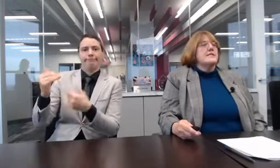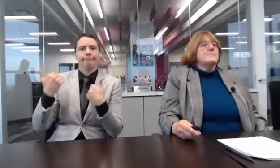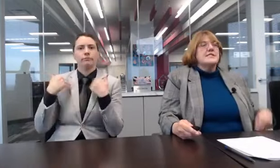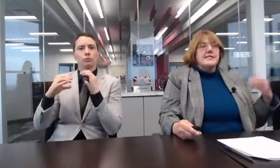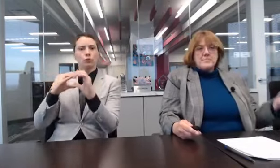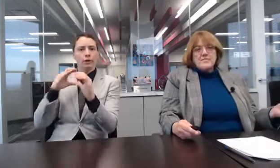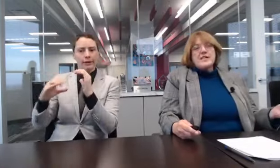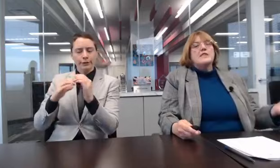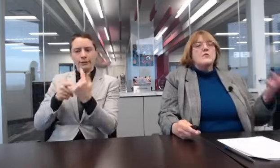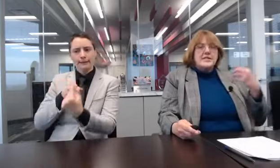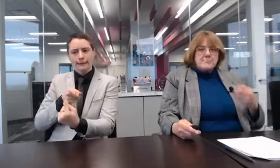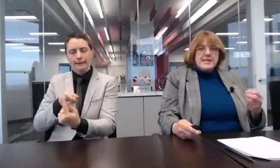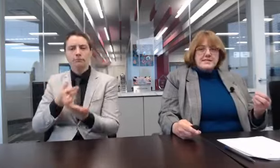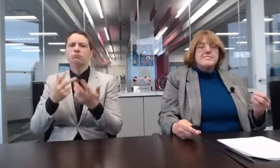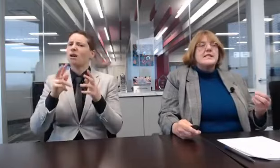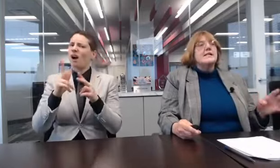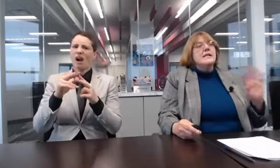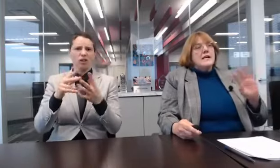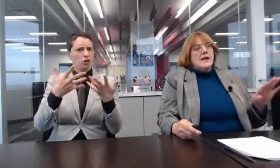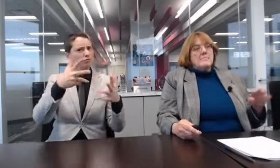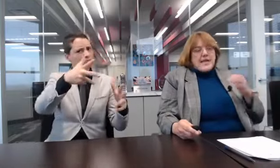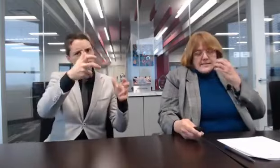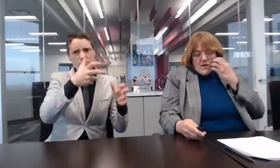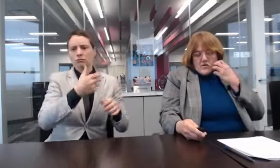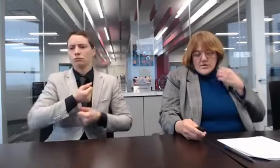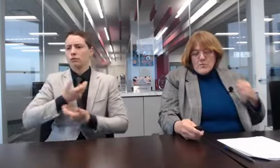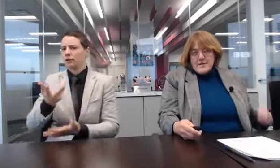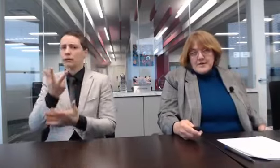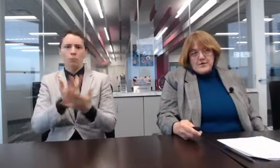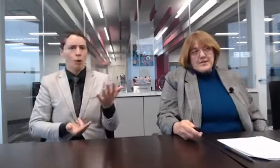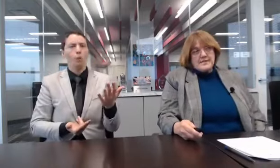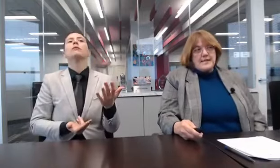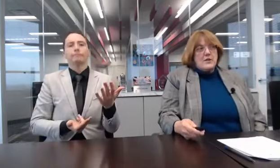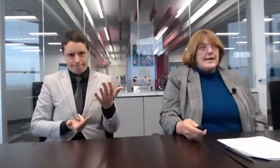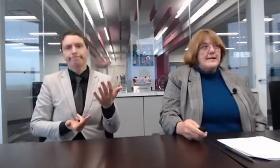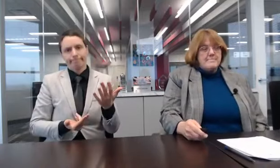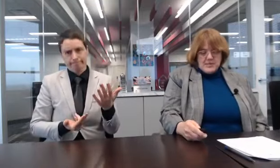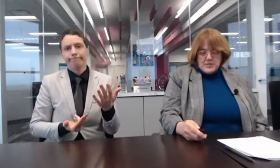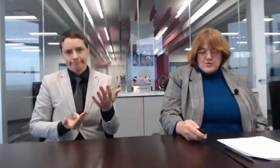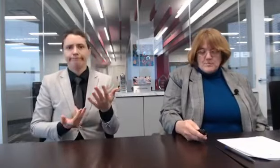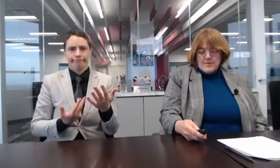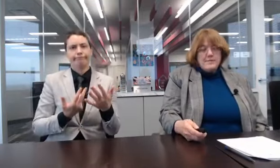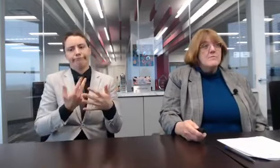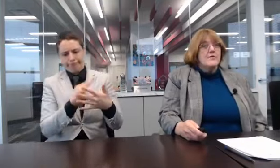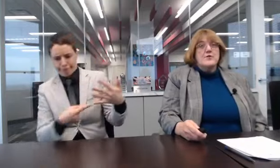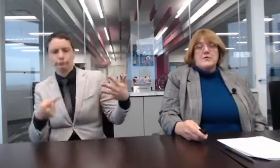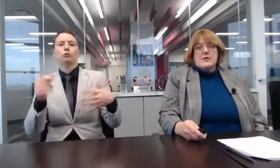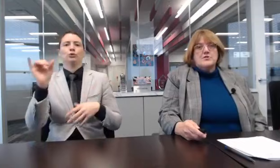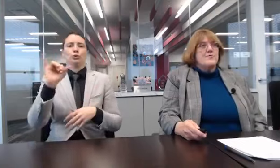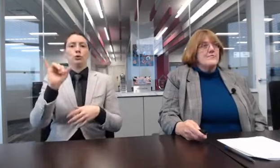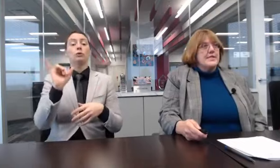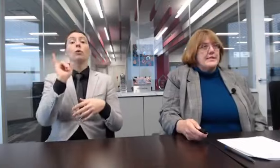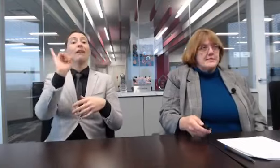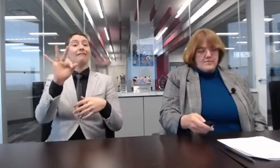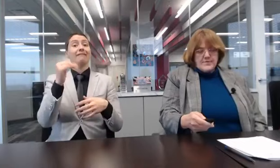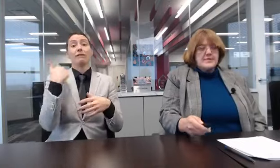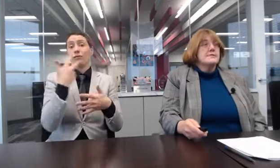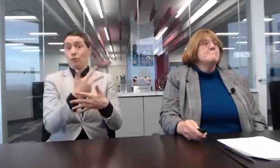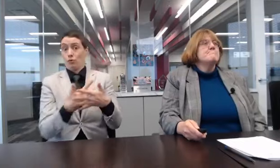either receptively or expressively, that's also one of the areas they look at to determine whether you're eligible for DD services.